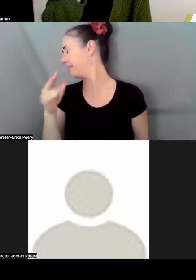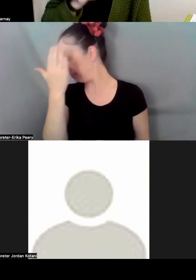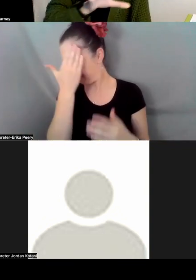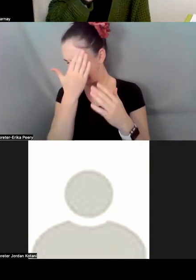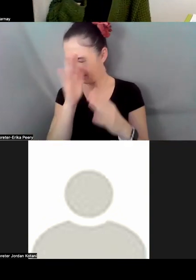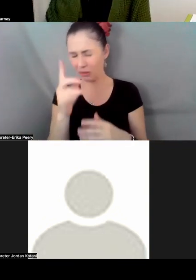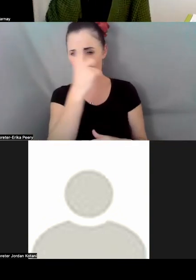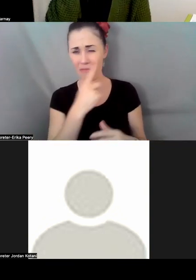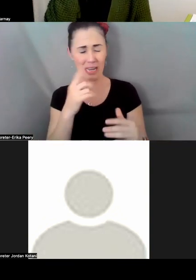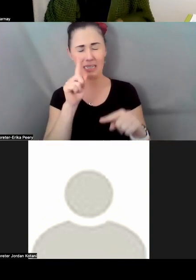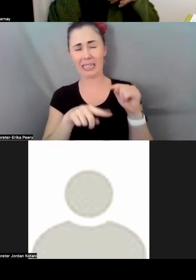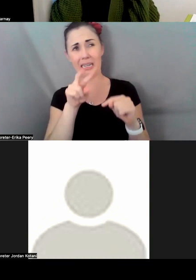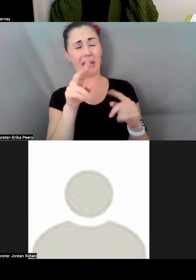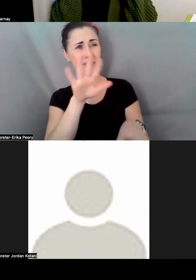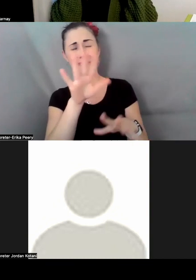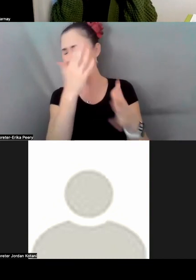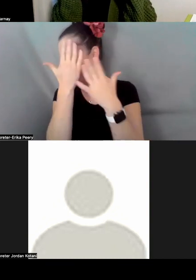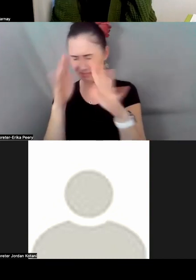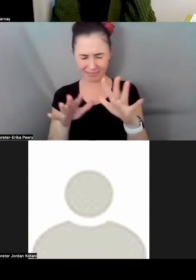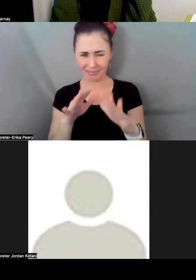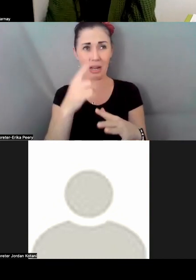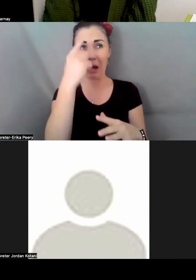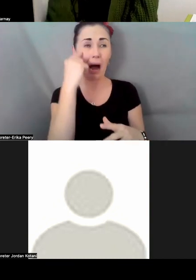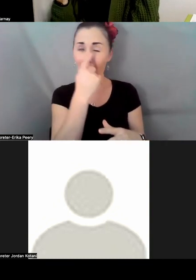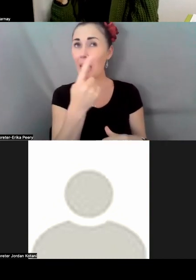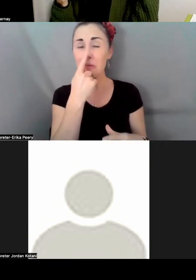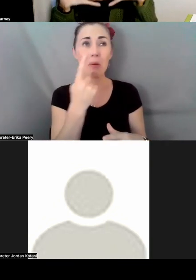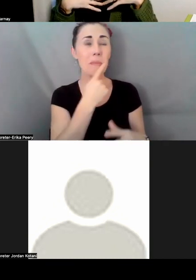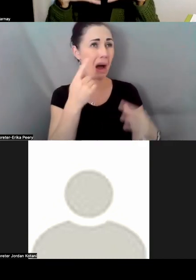There's too much going on in your face with your eyes and nose and mouth and things moving and